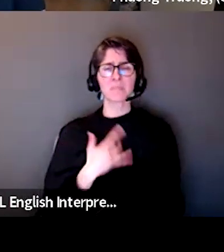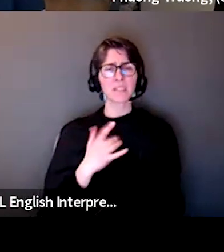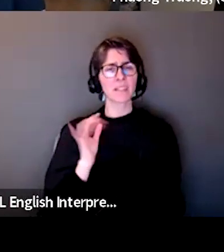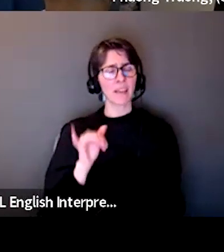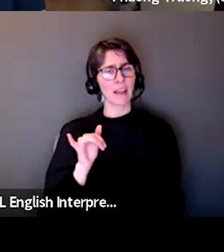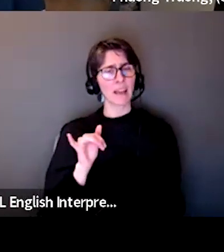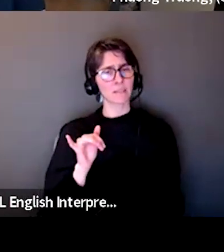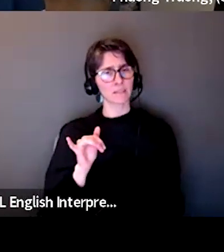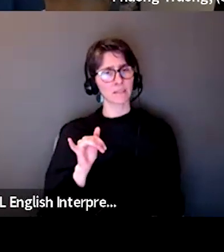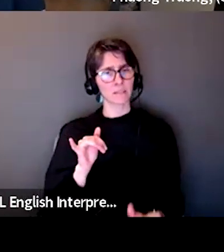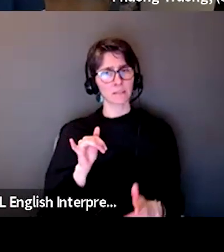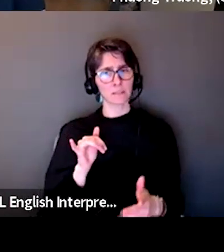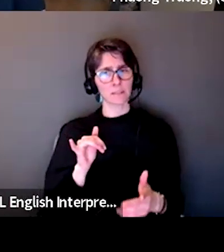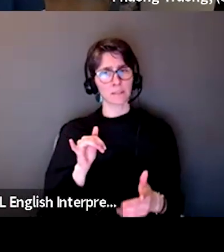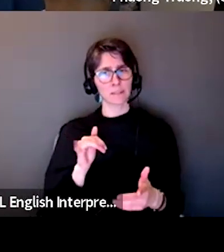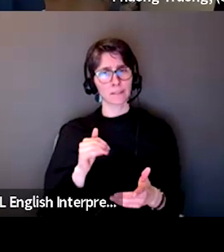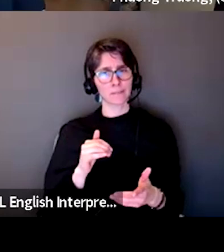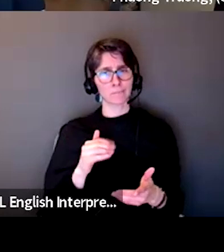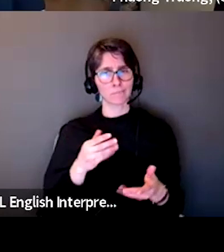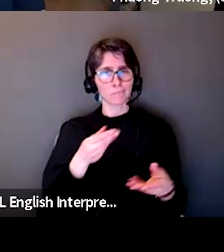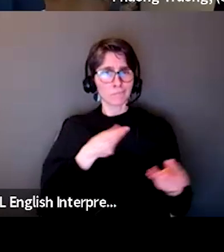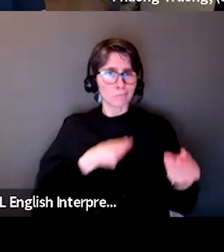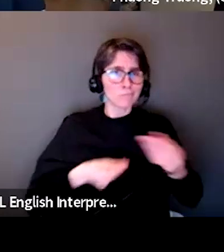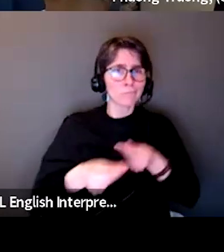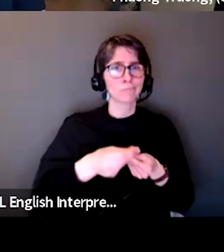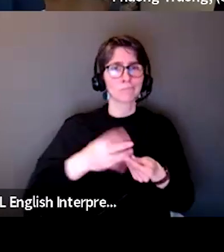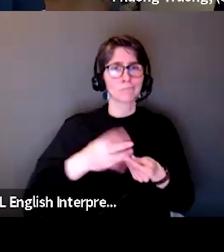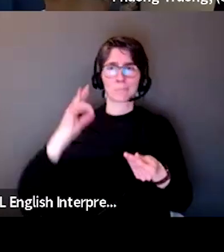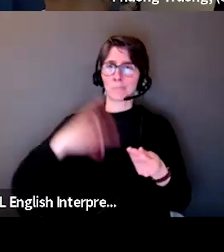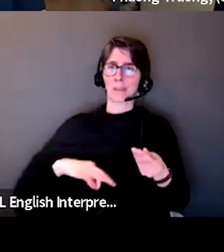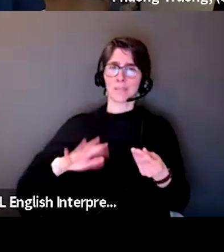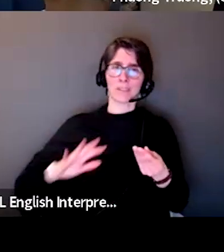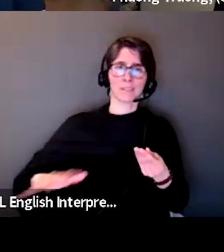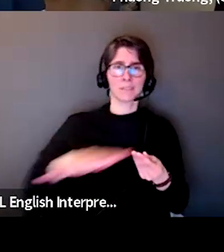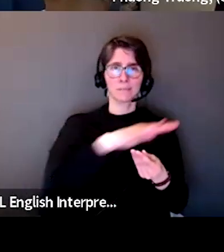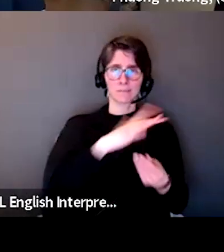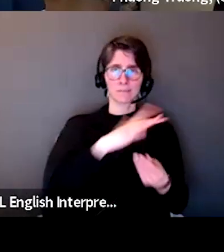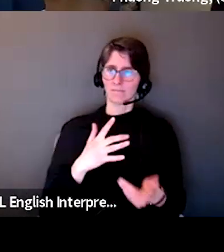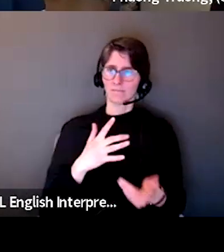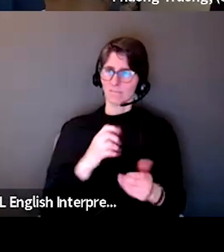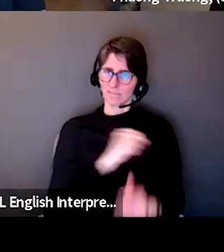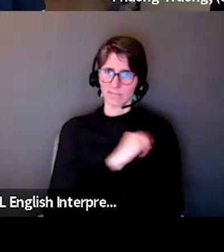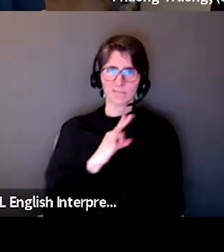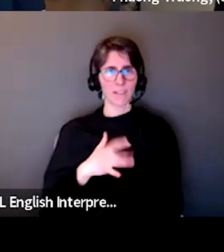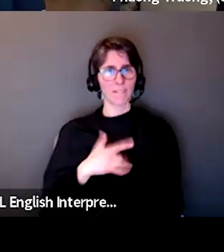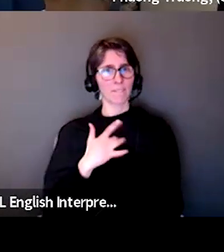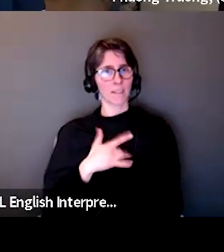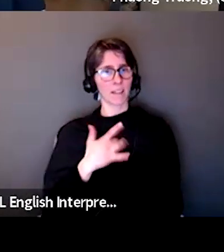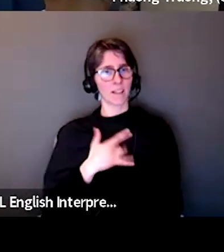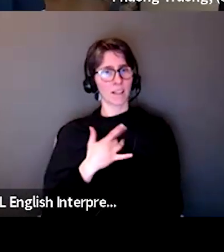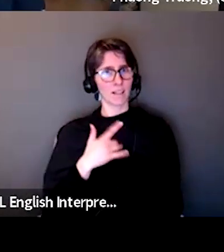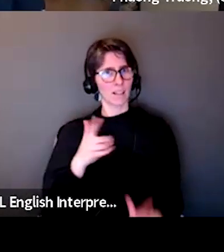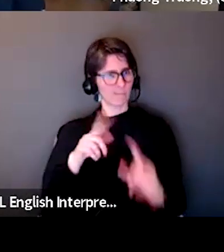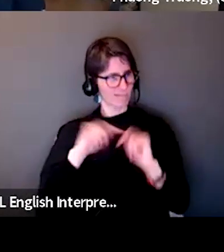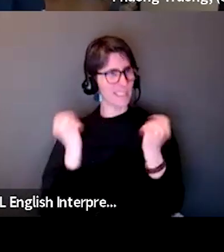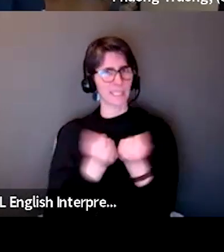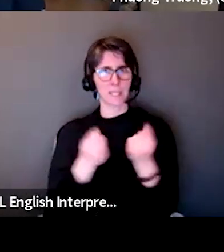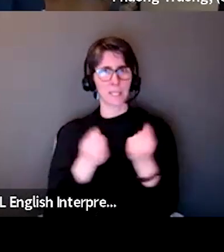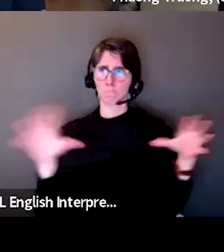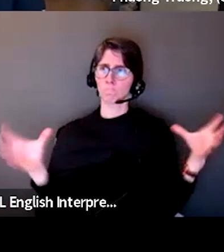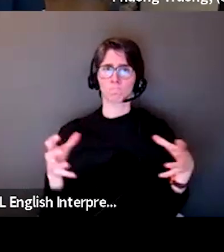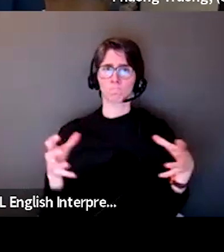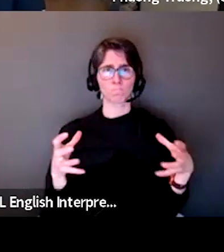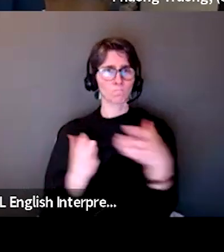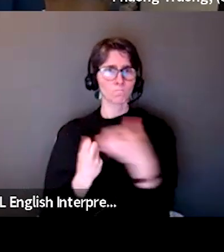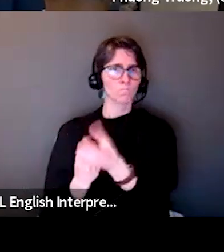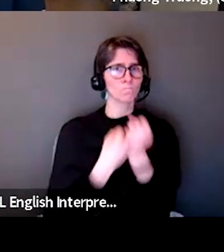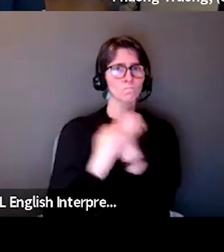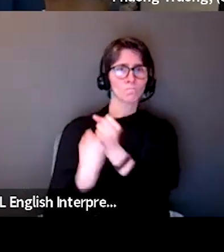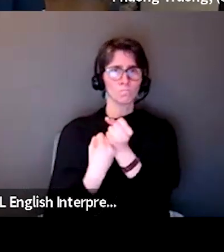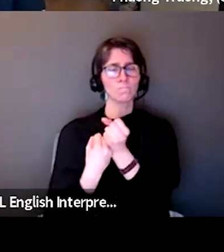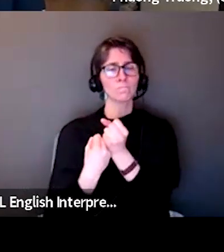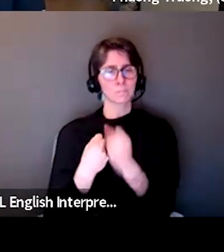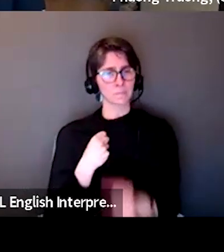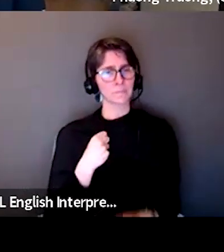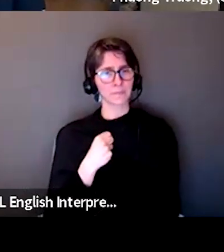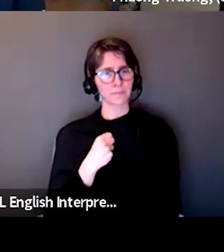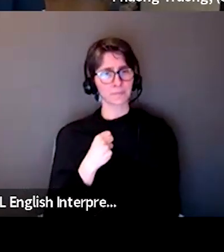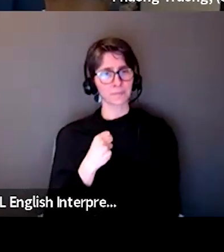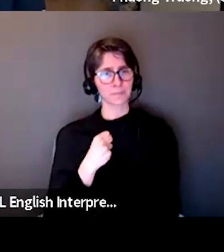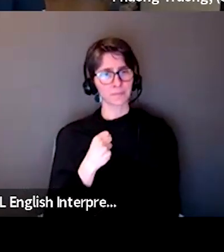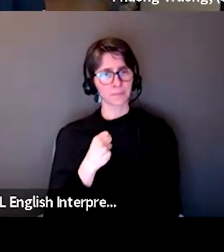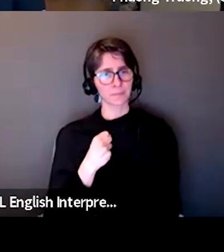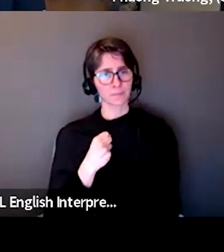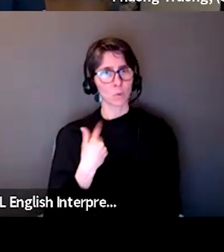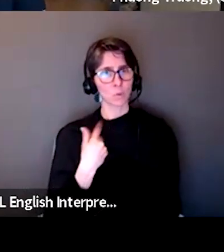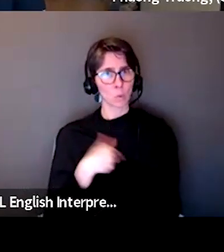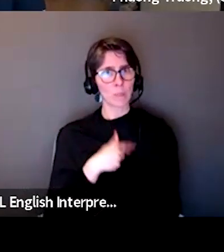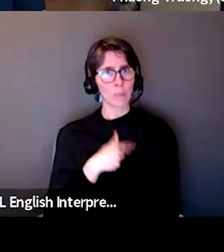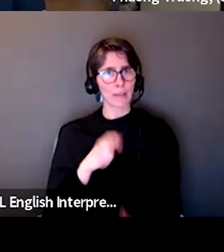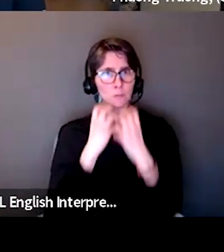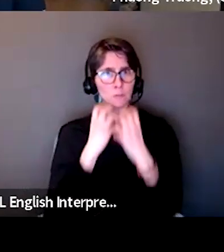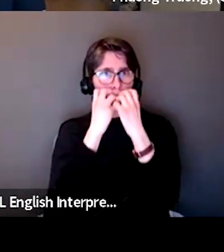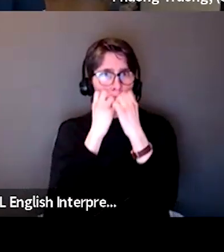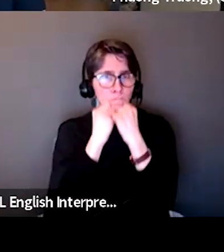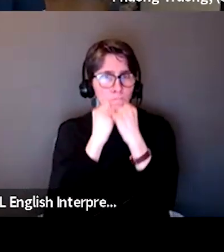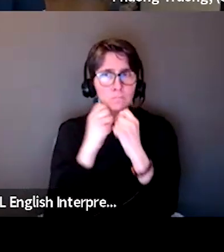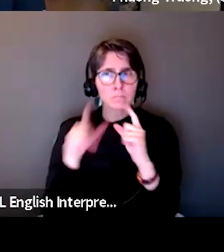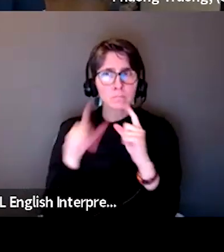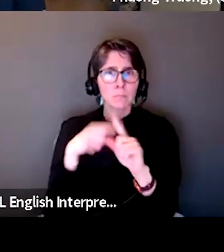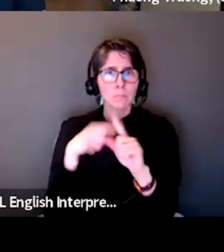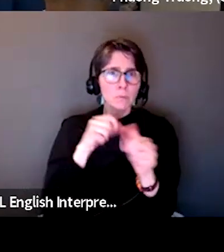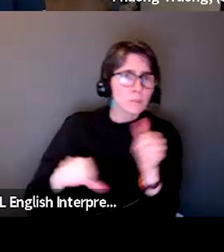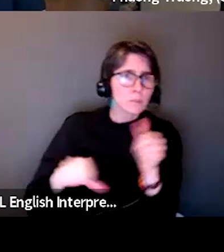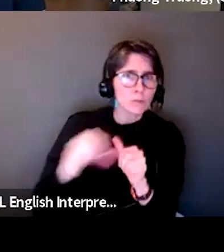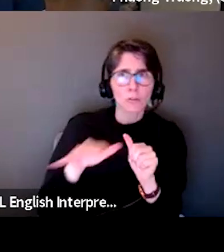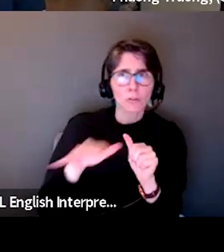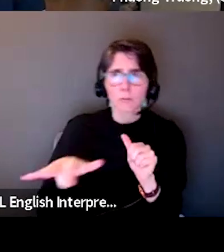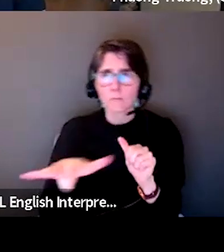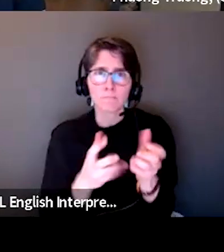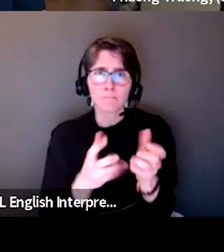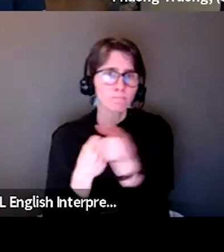know, fed back into that feeling that we're a team and that we have to care about our co-workers and